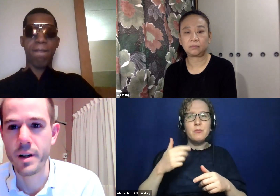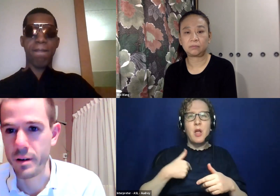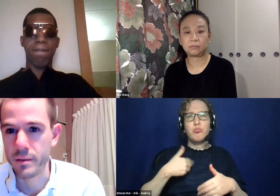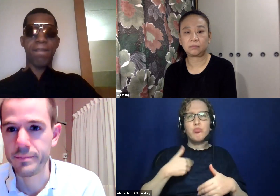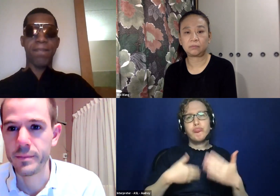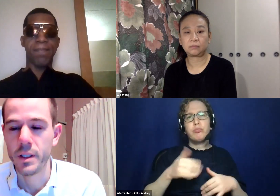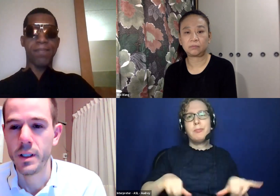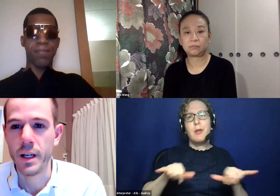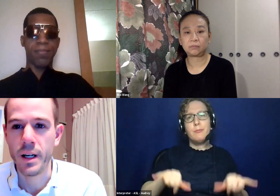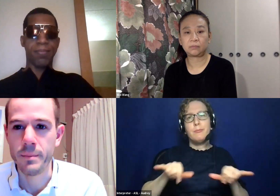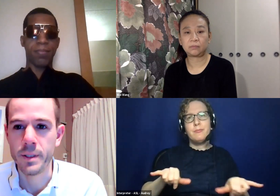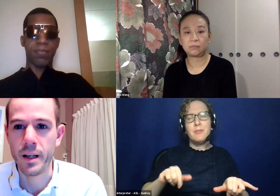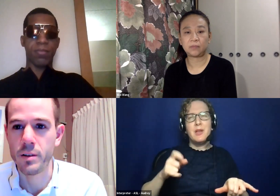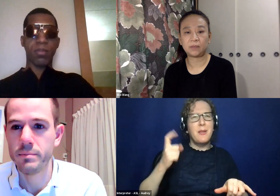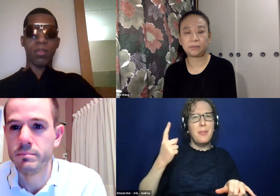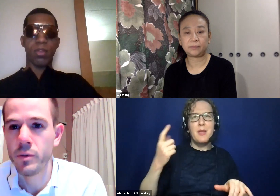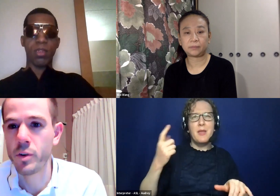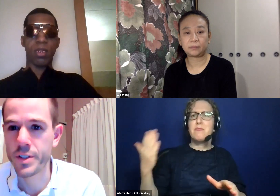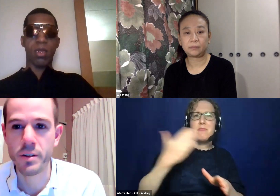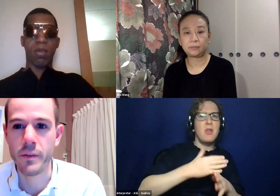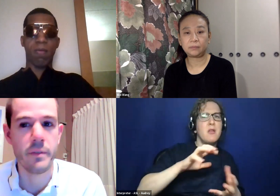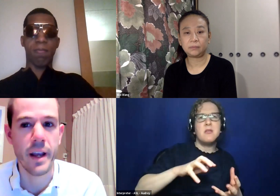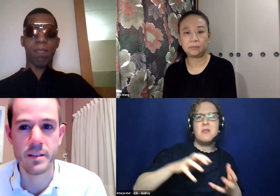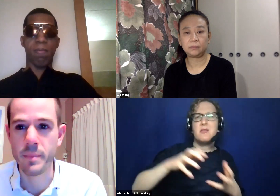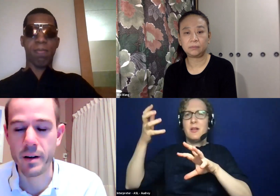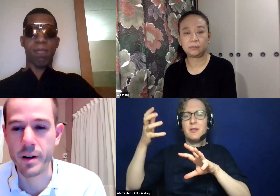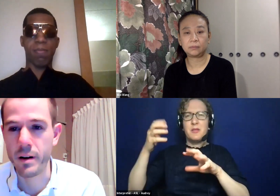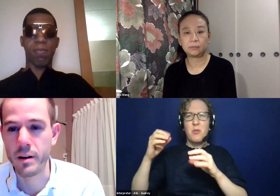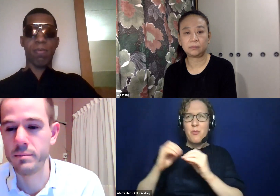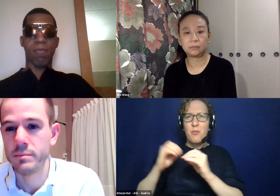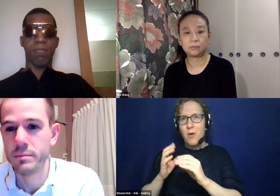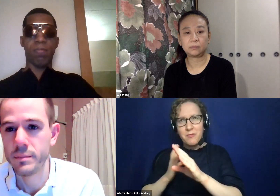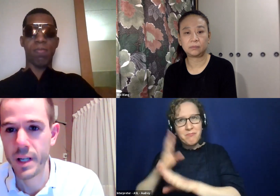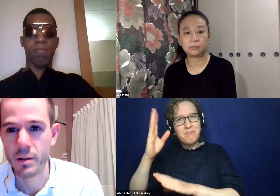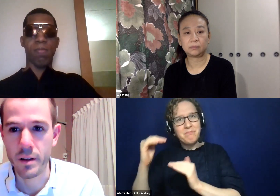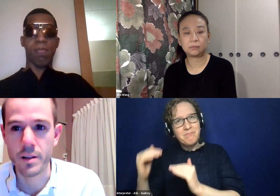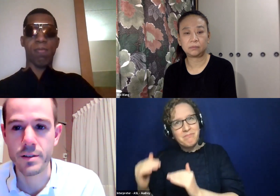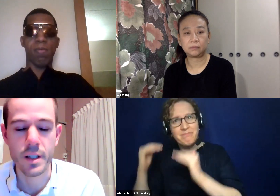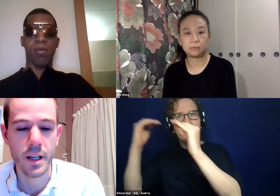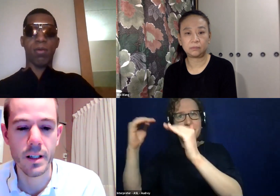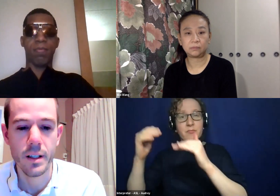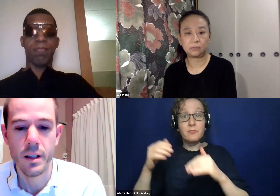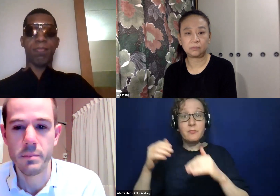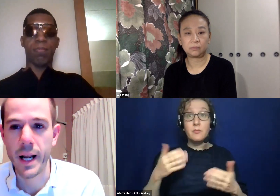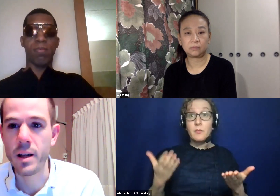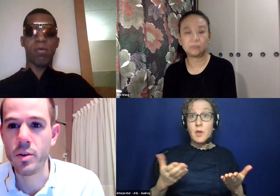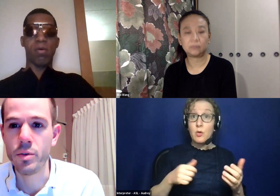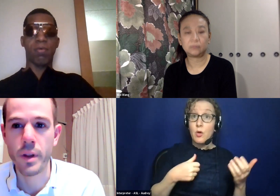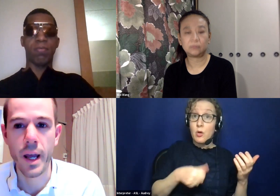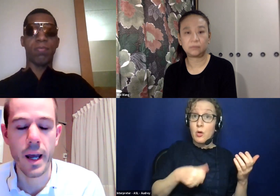career, like, of course, I could have advanced my career down here in Argentina, but I knew that